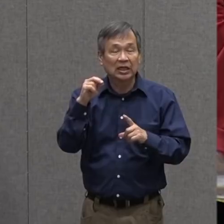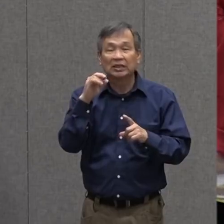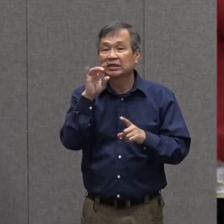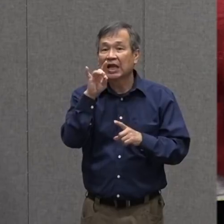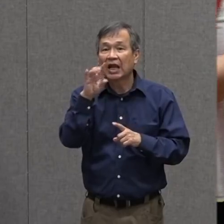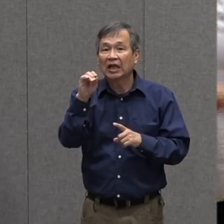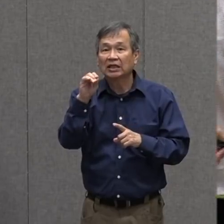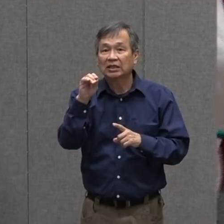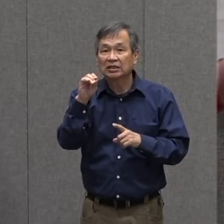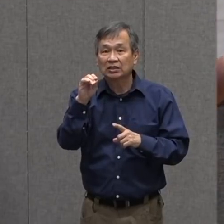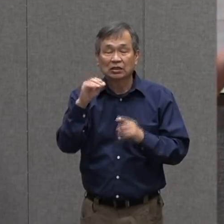which is closer?